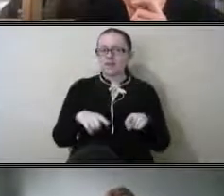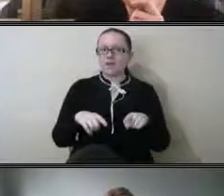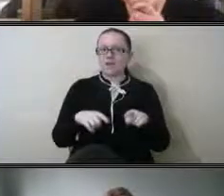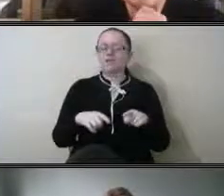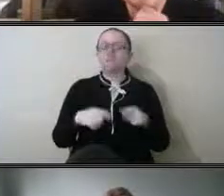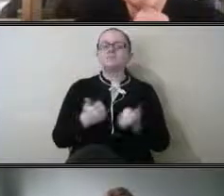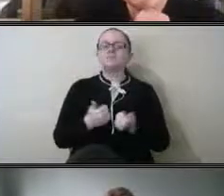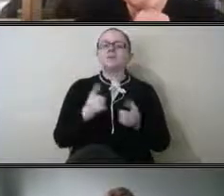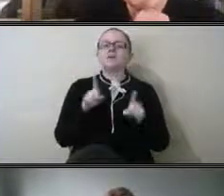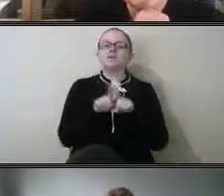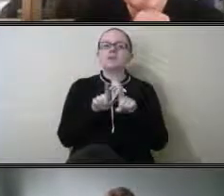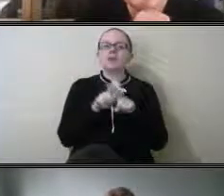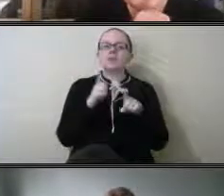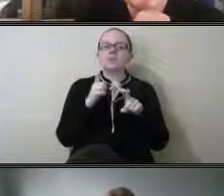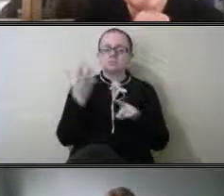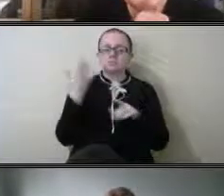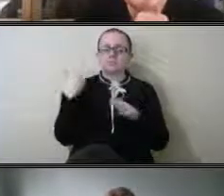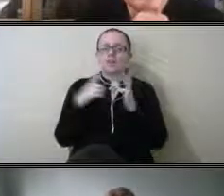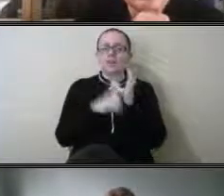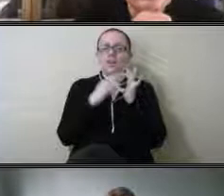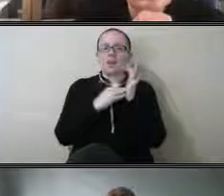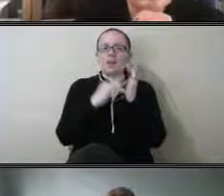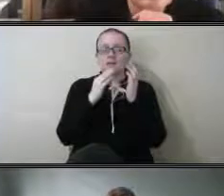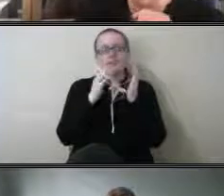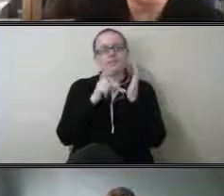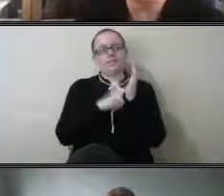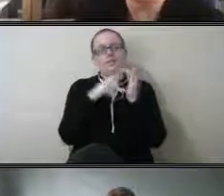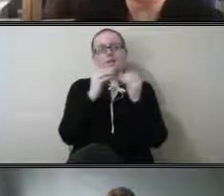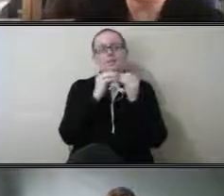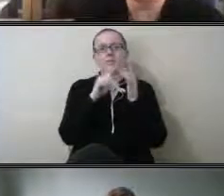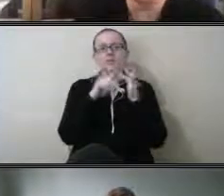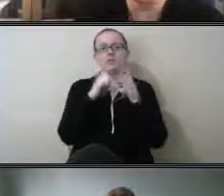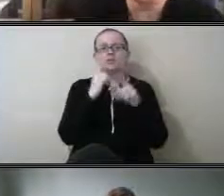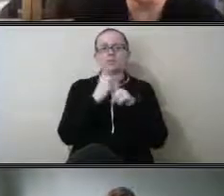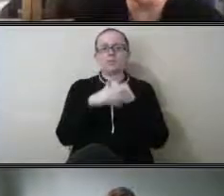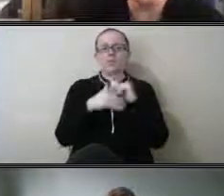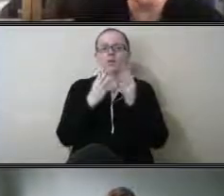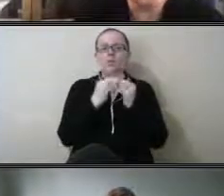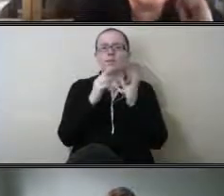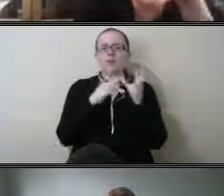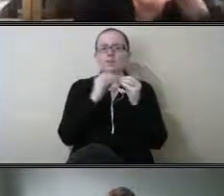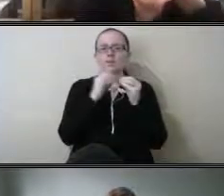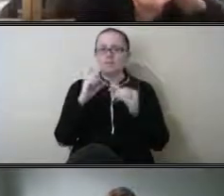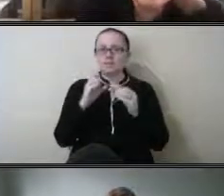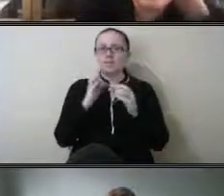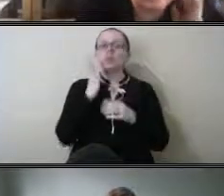with the abc uh my biggest tip is at the very beginning once an intern is chosen to really have